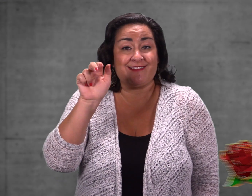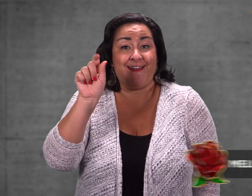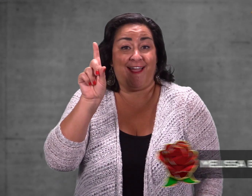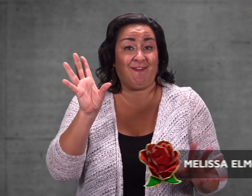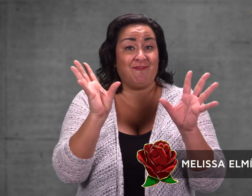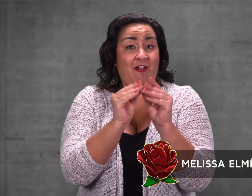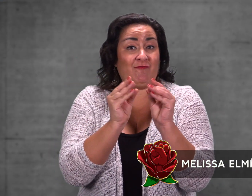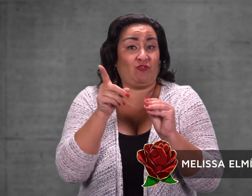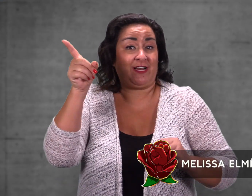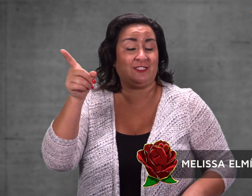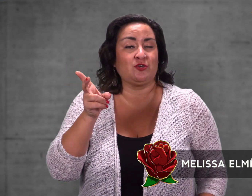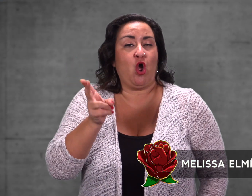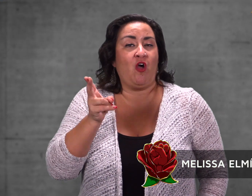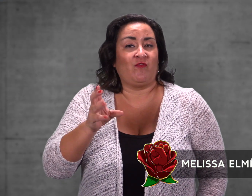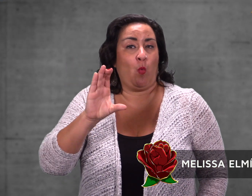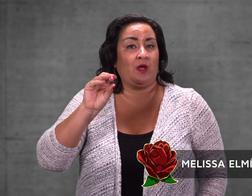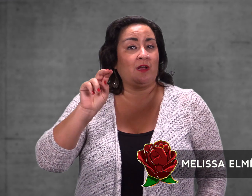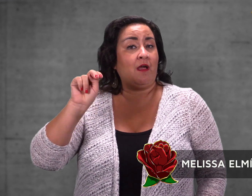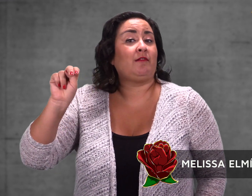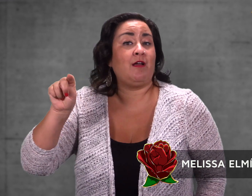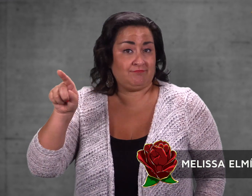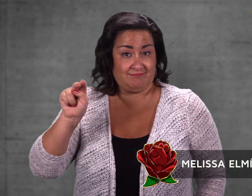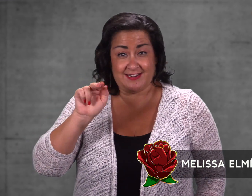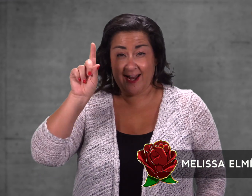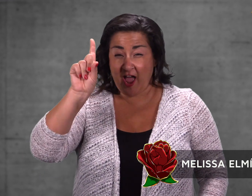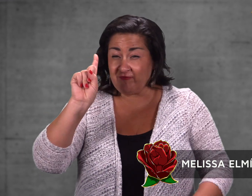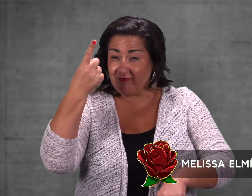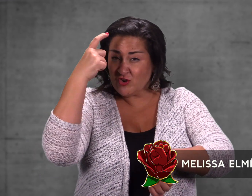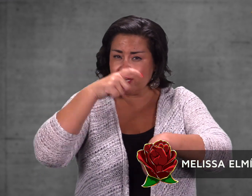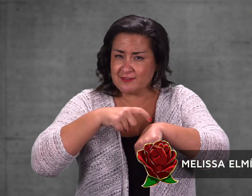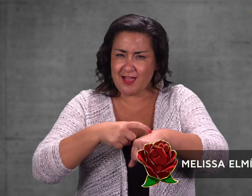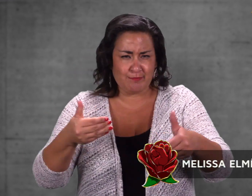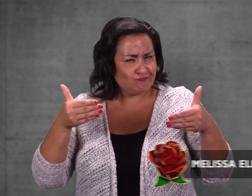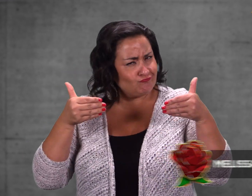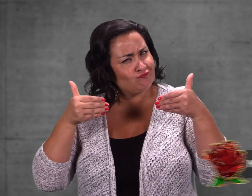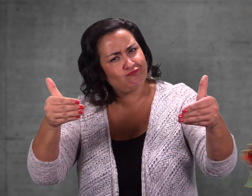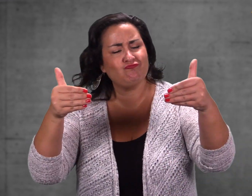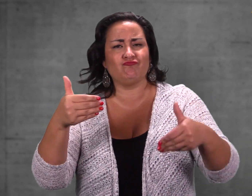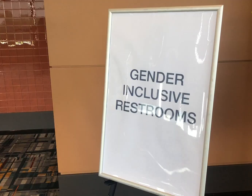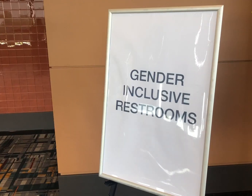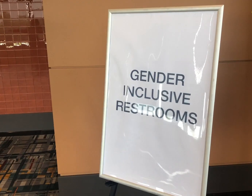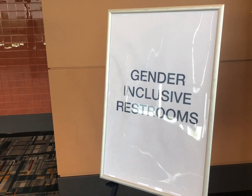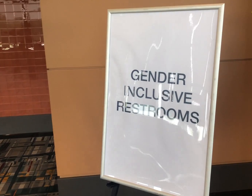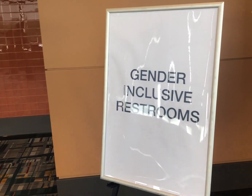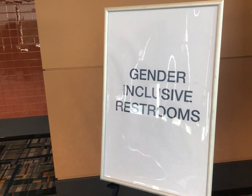Recently at the NAD conference held in Hartford, Connecticut, they decided to move forward with this concept…